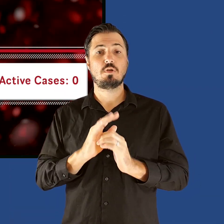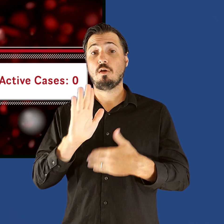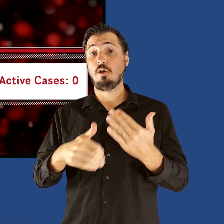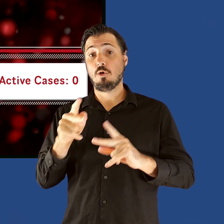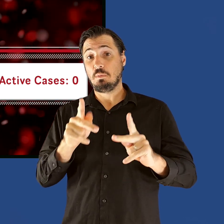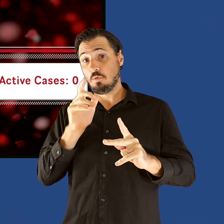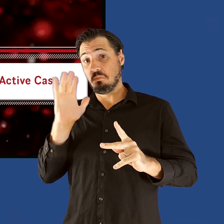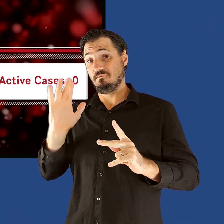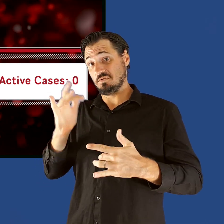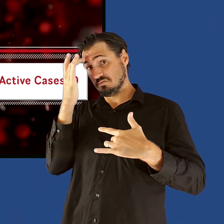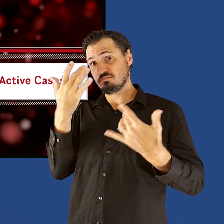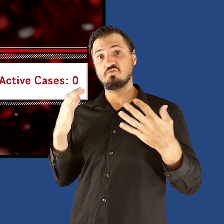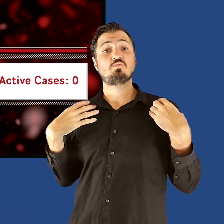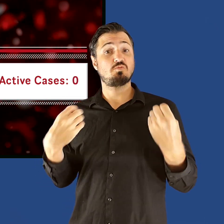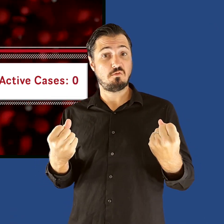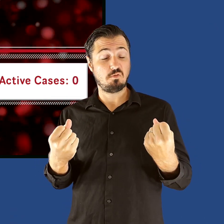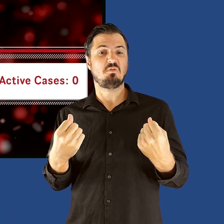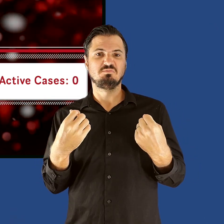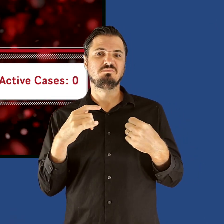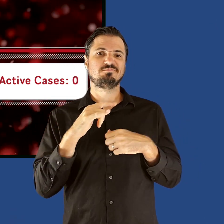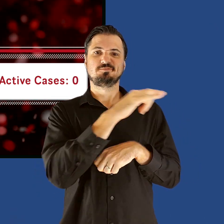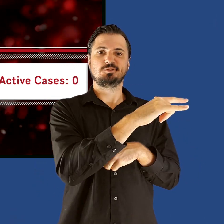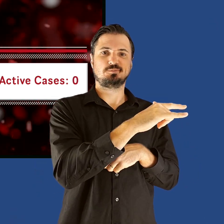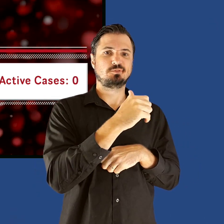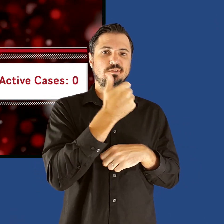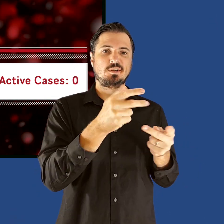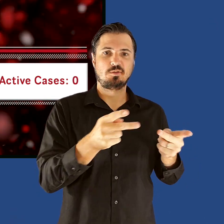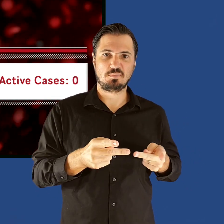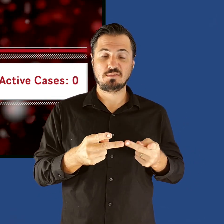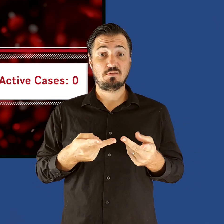This means, we have NO confirmed active cases of COVID-19 on Kaua‘i at this time.